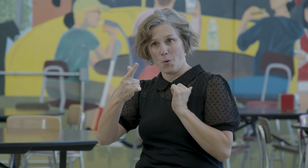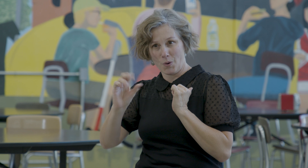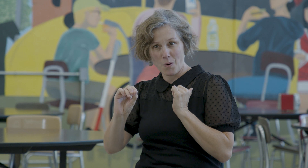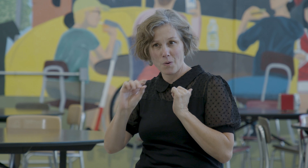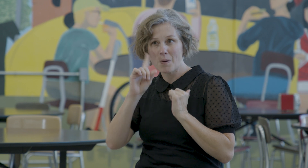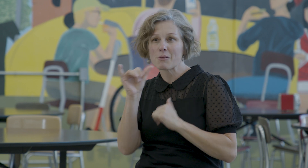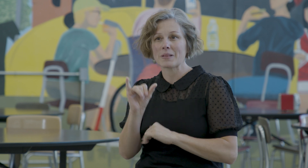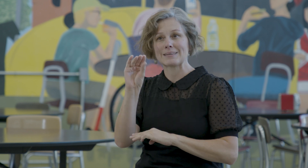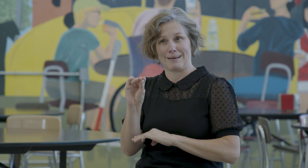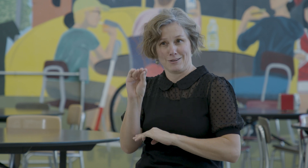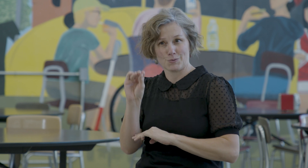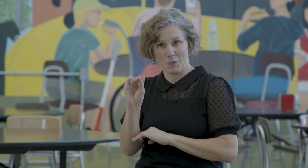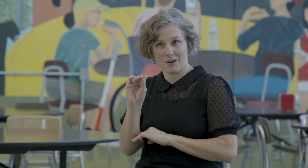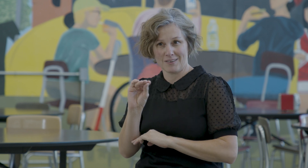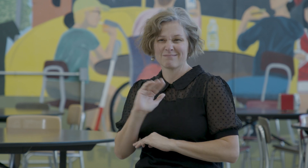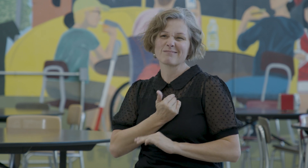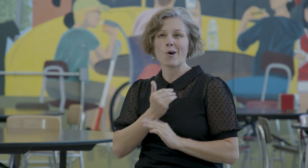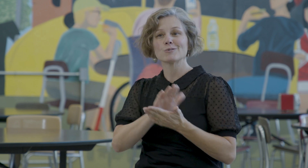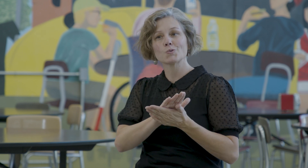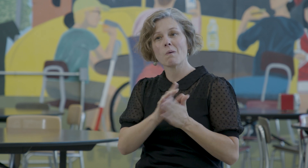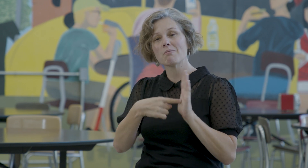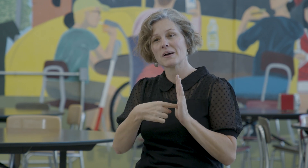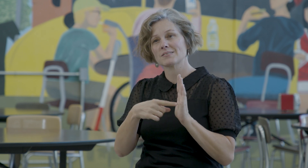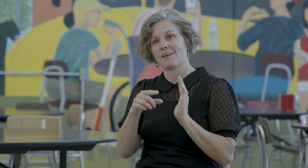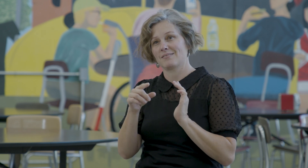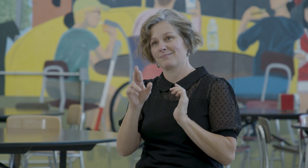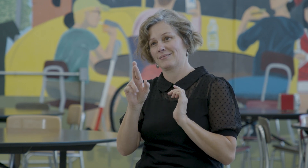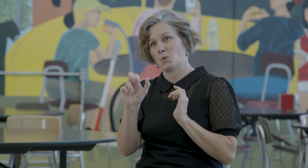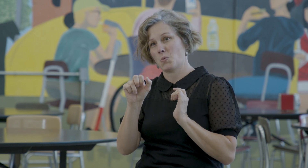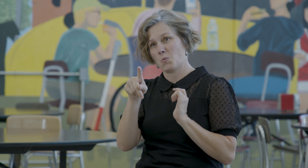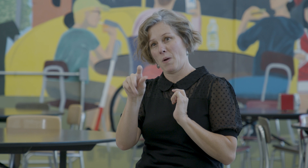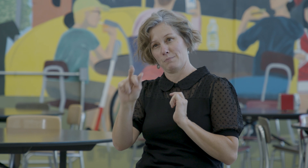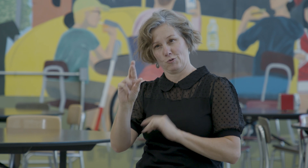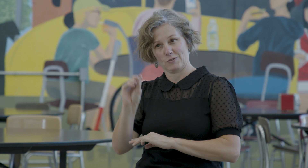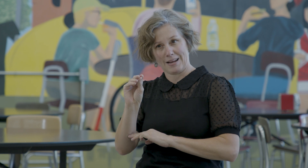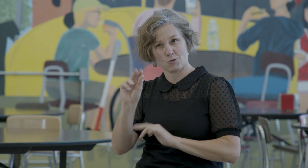We wanted to incorporate a dinosaur since a raptor is our school mascot.